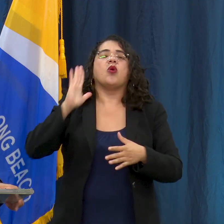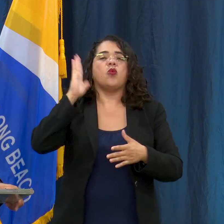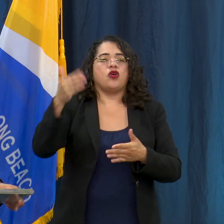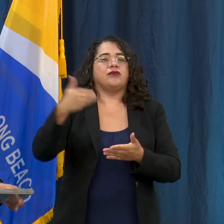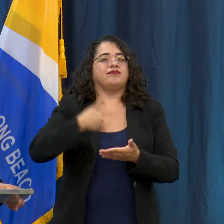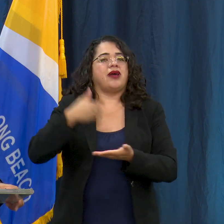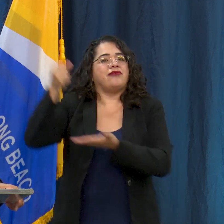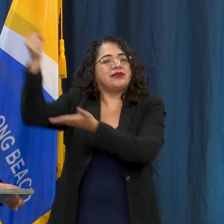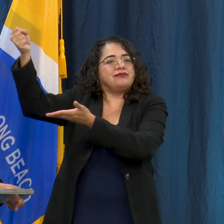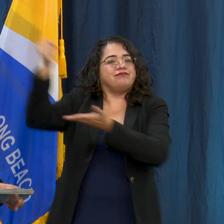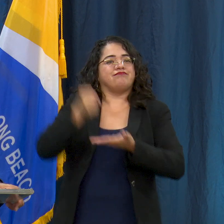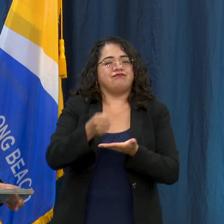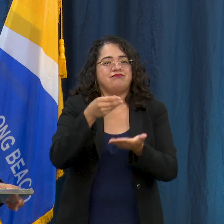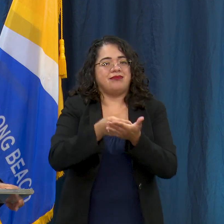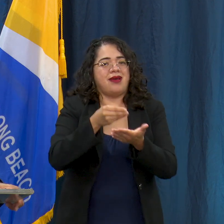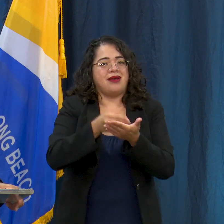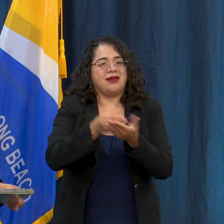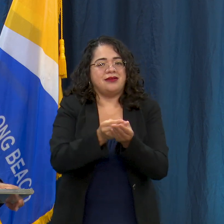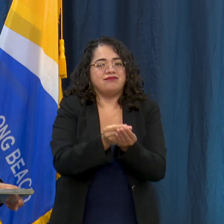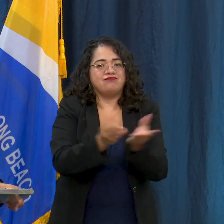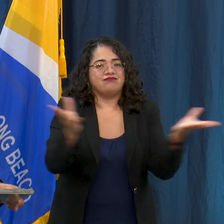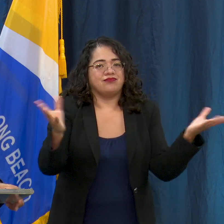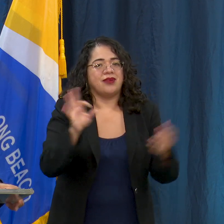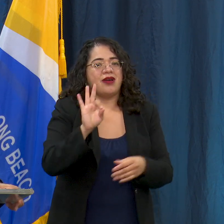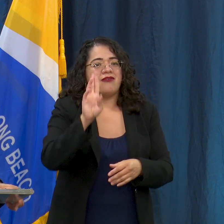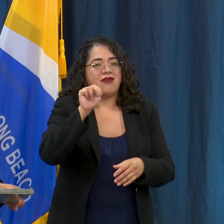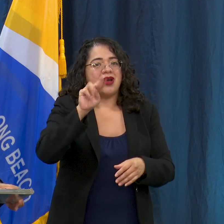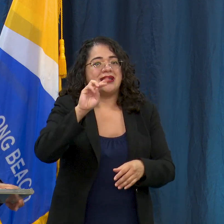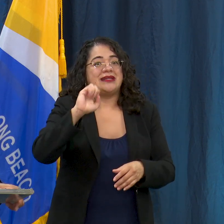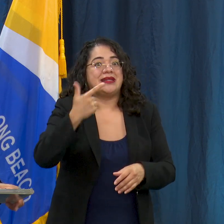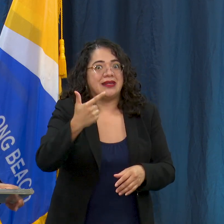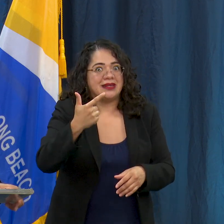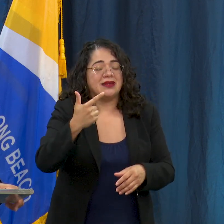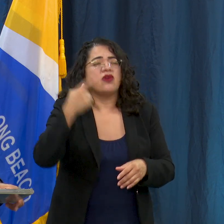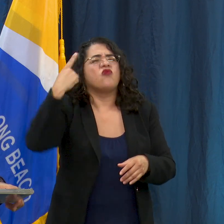and hopefully be able to provide programs for the community. Let me start